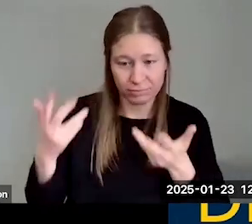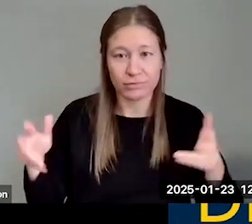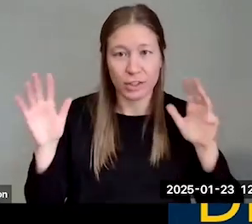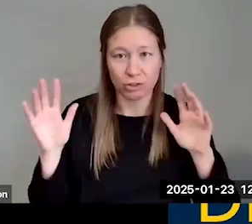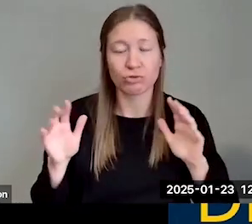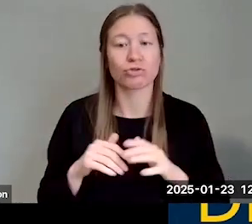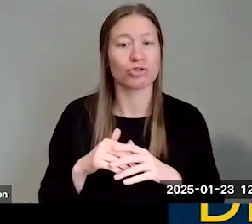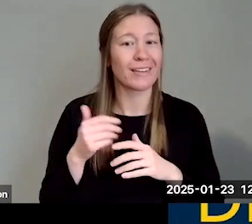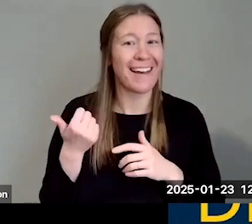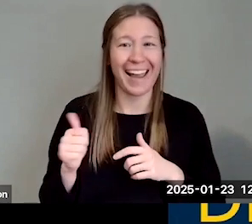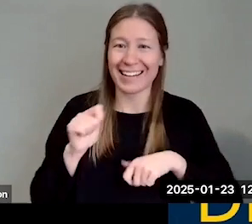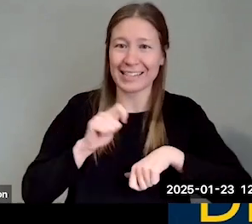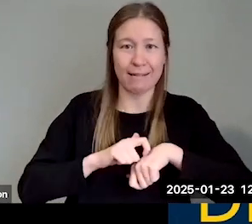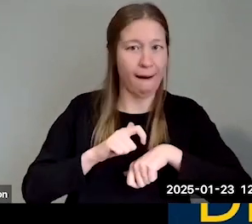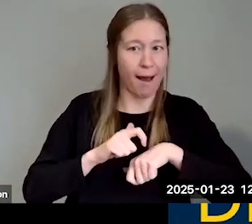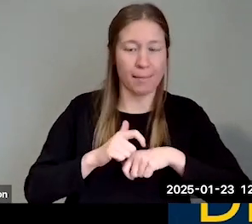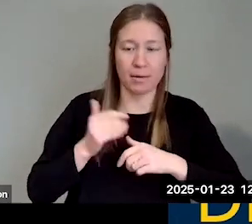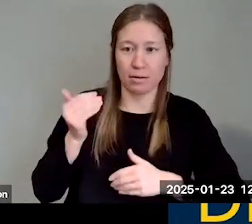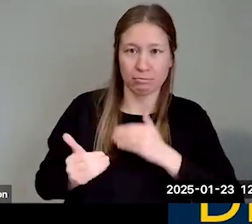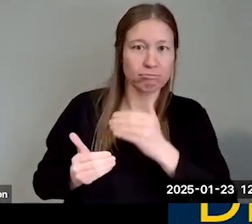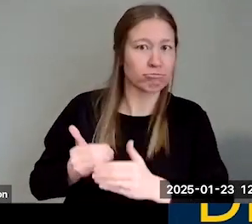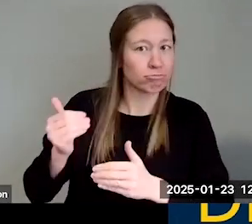in the phases of academics or employment,